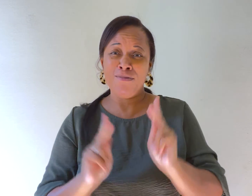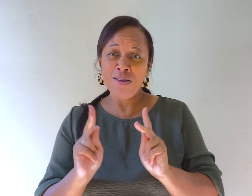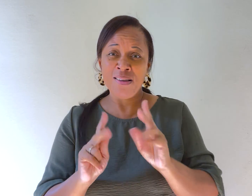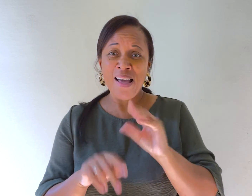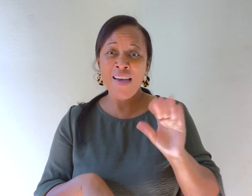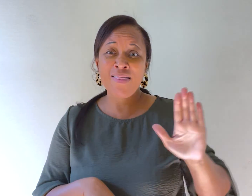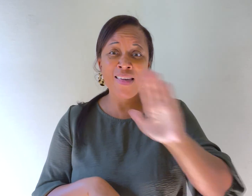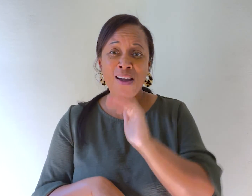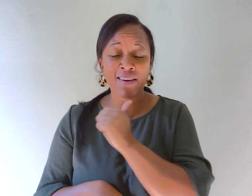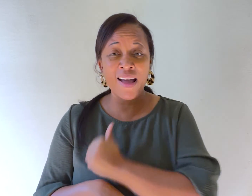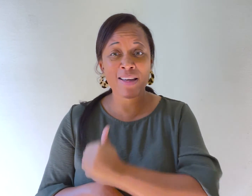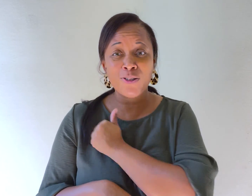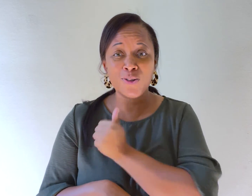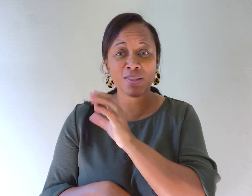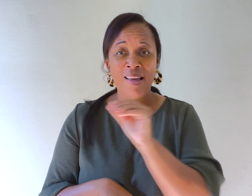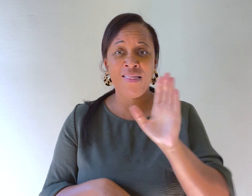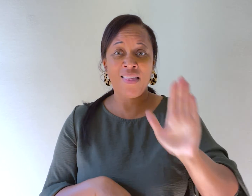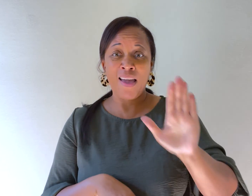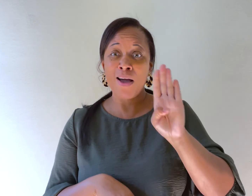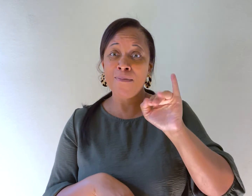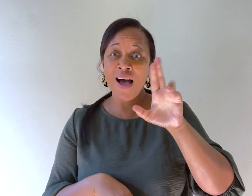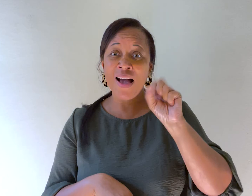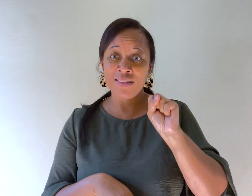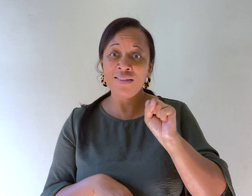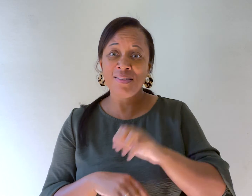and are affected by people and their attitudes and biases.